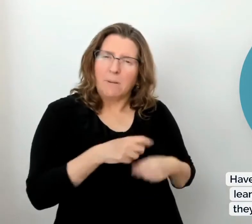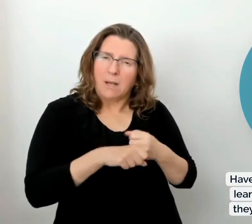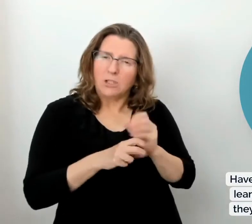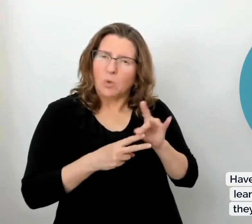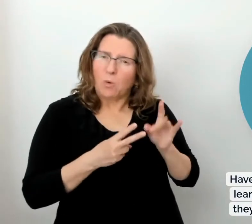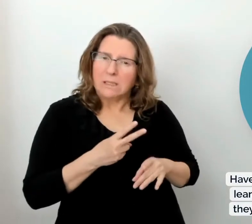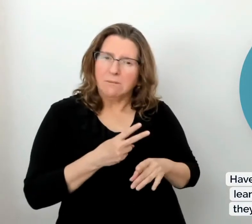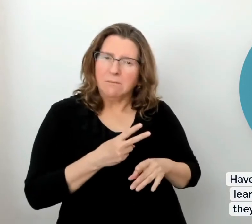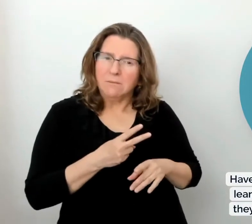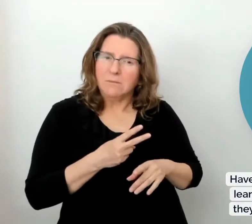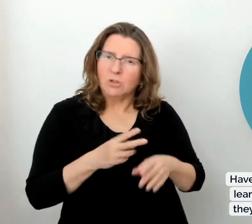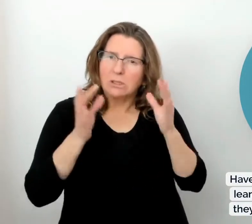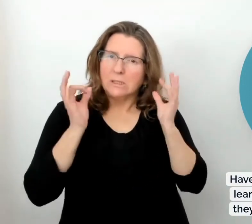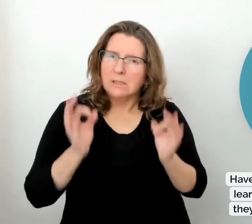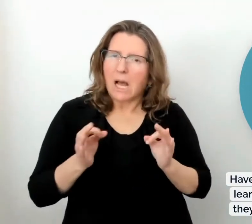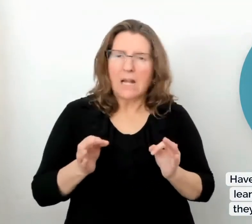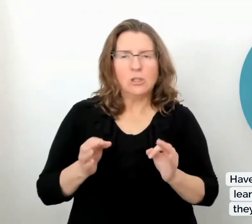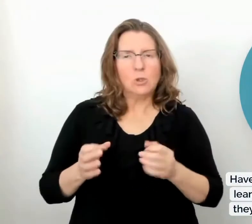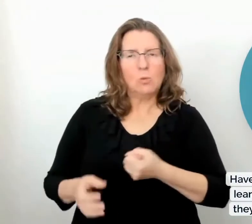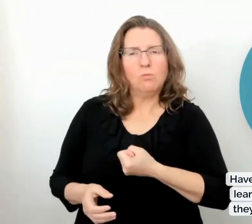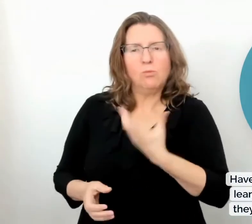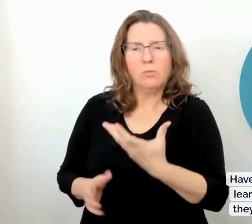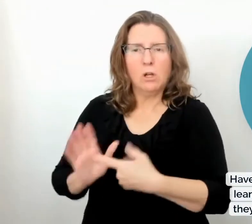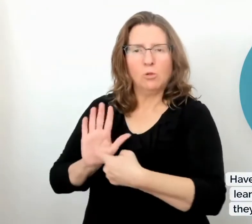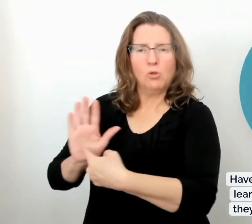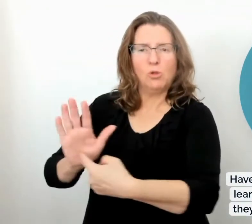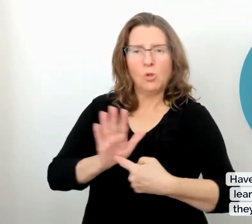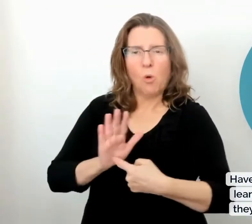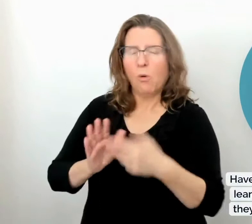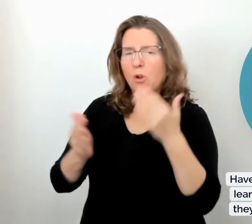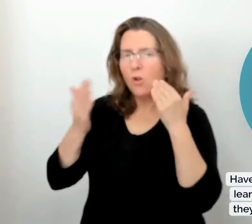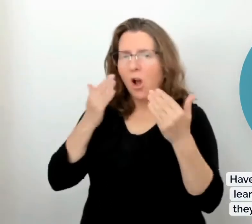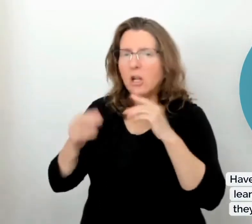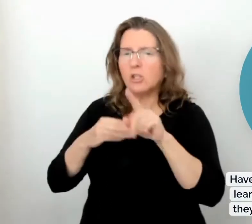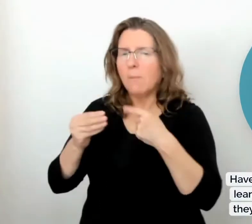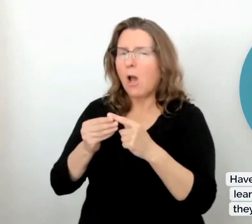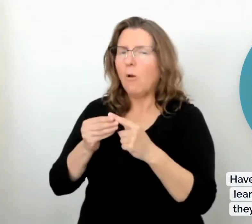Look at her choices. She expressed her understanding of the underlying physics,